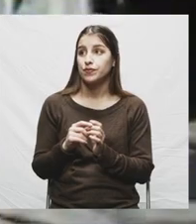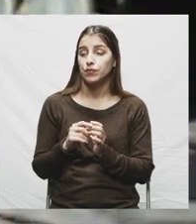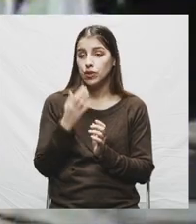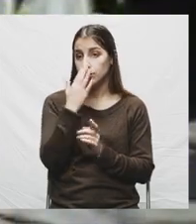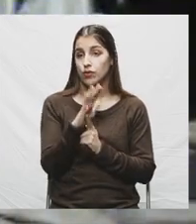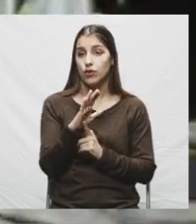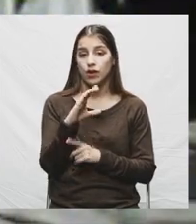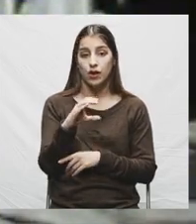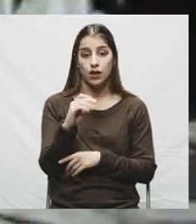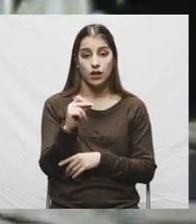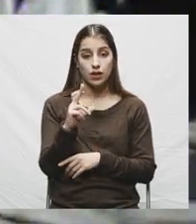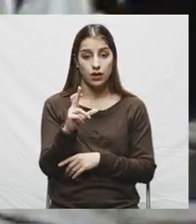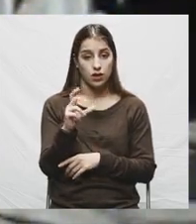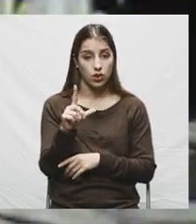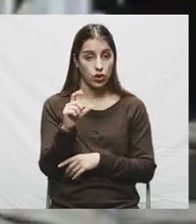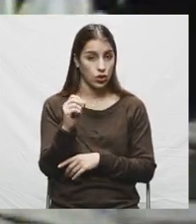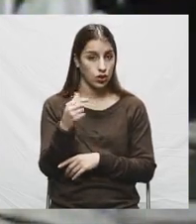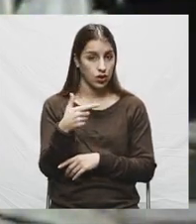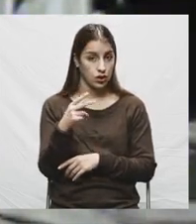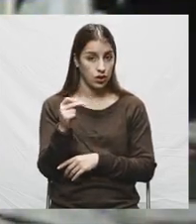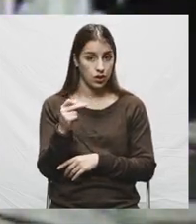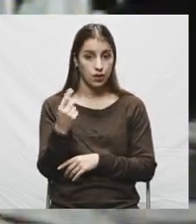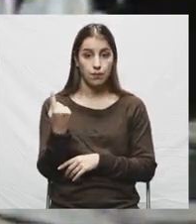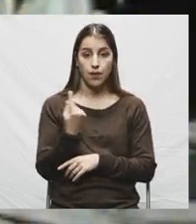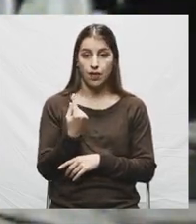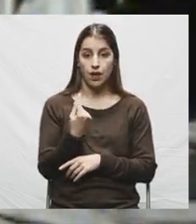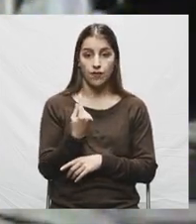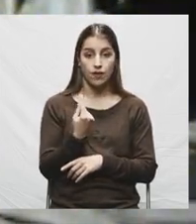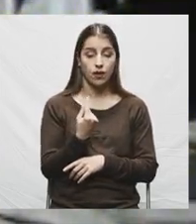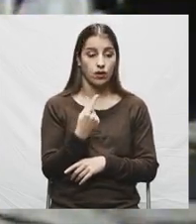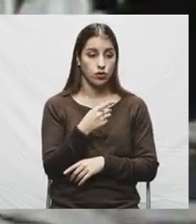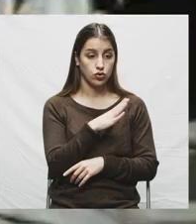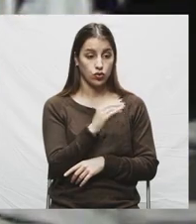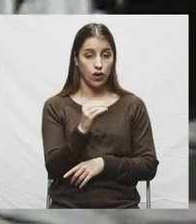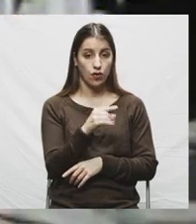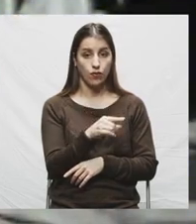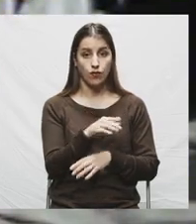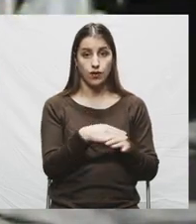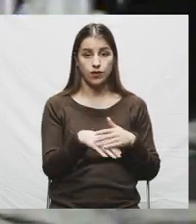For example, there was a part where Carlota Lagido, I think it was her, had to force João Fiadeiro saying something.